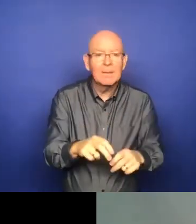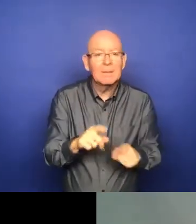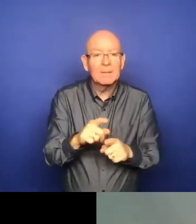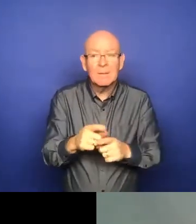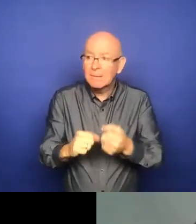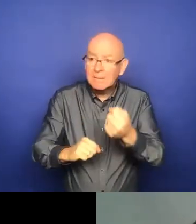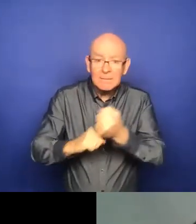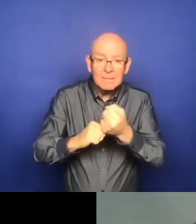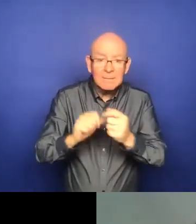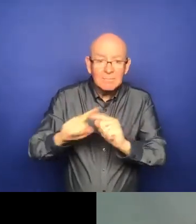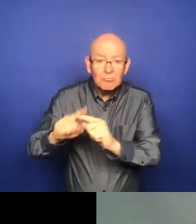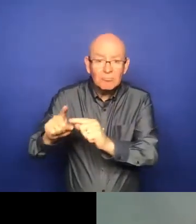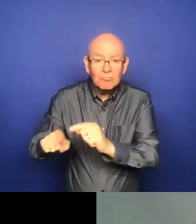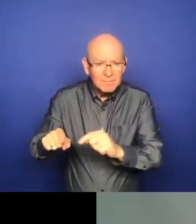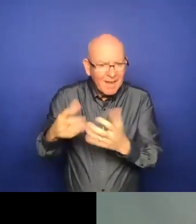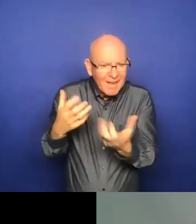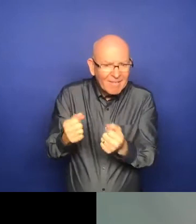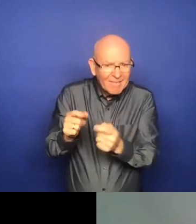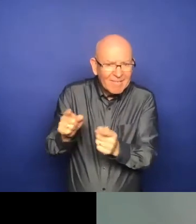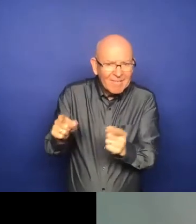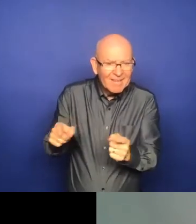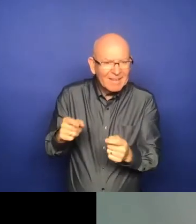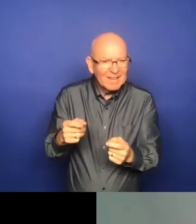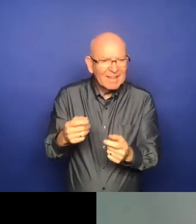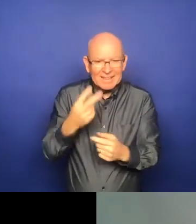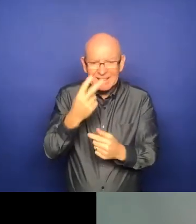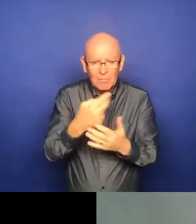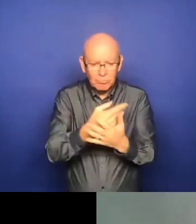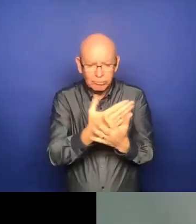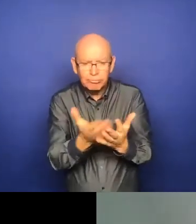about translation. The Washington group developed a